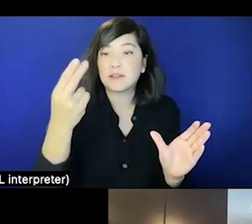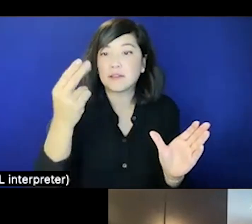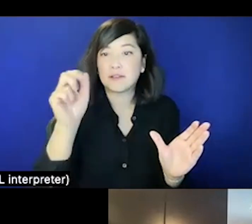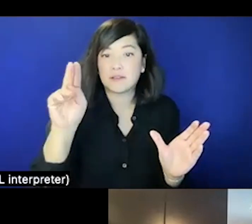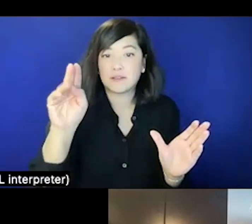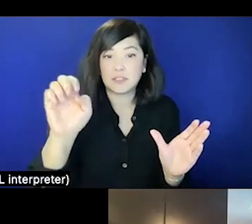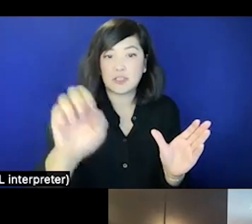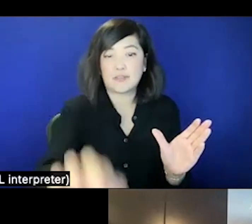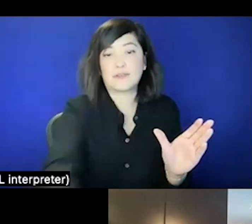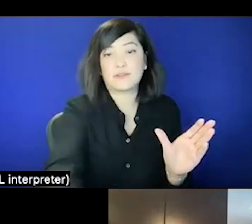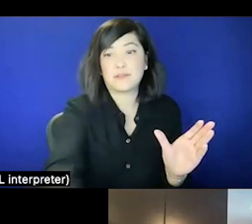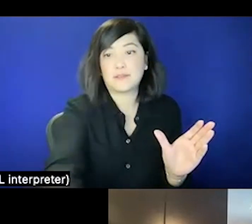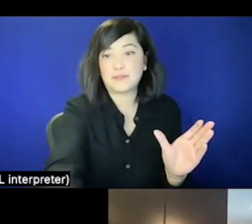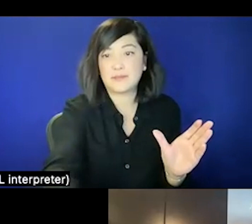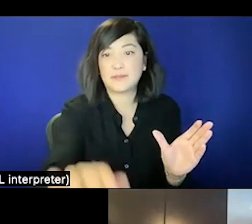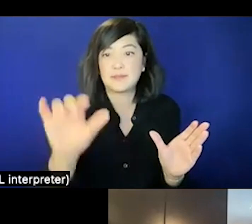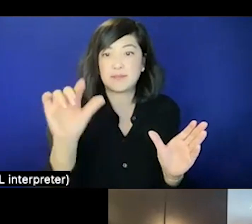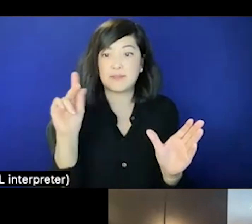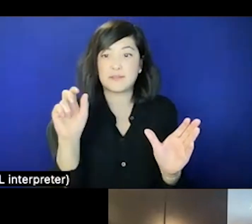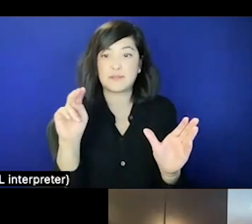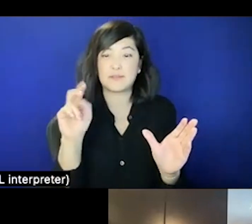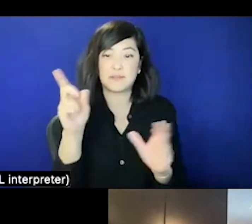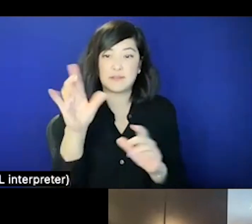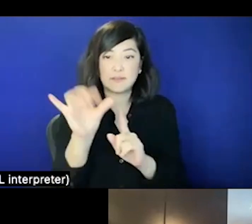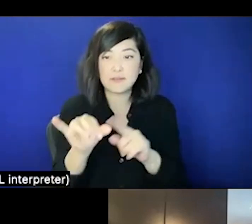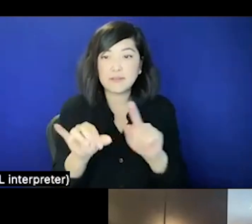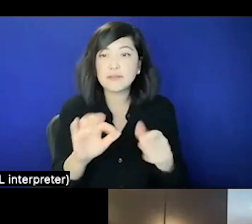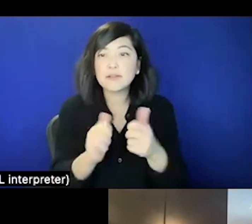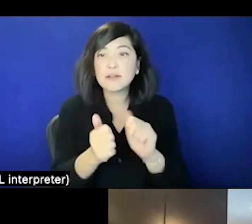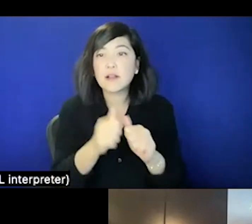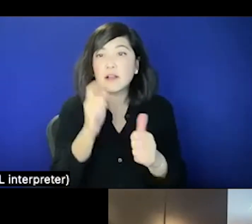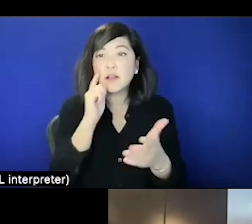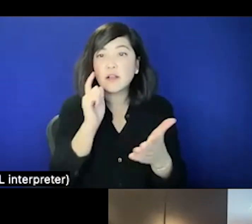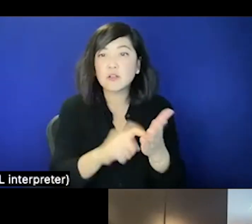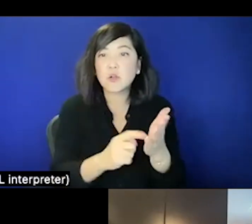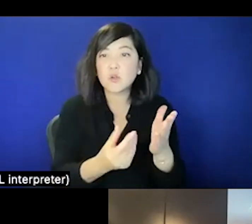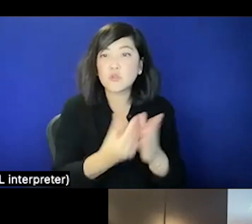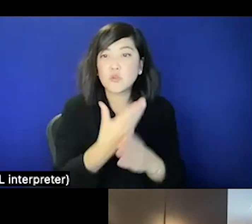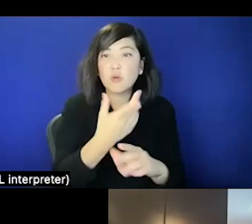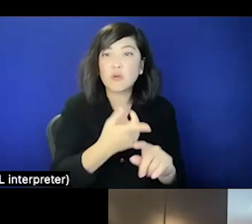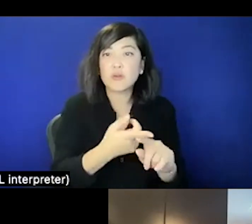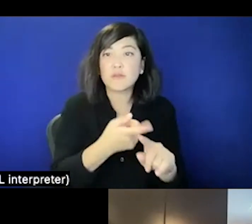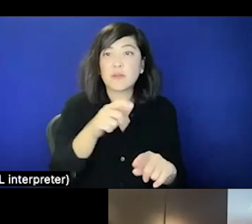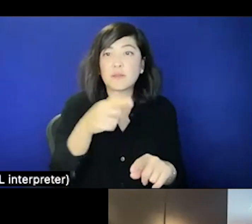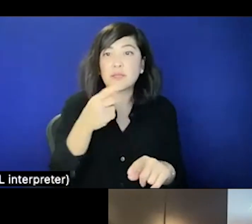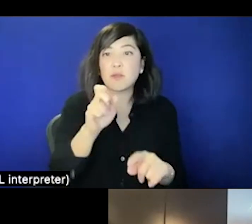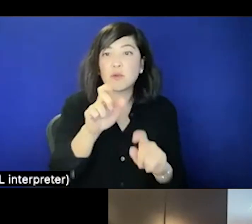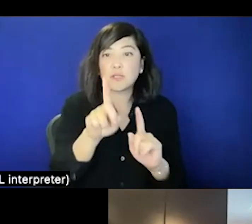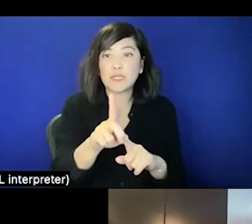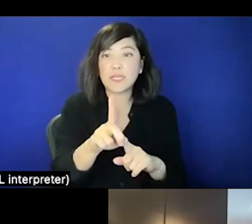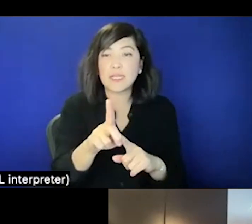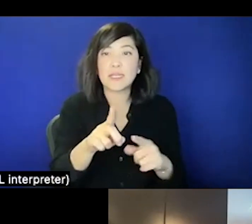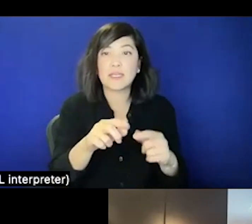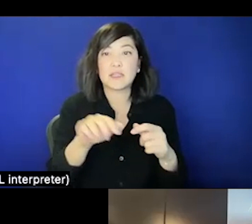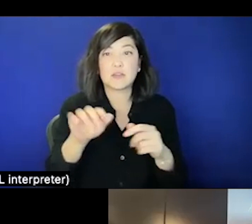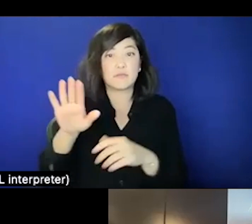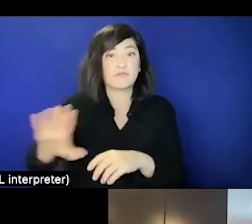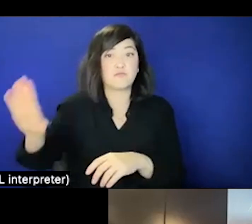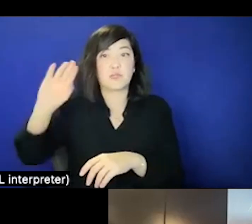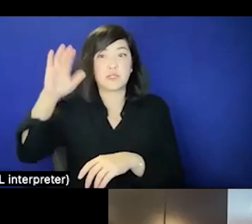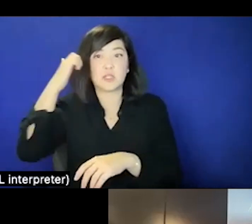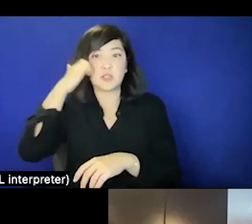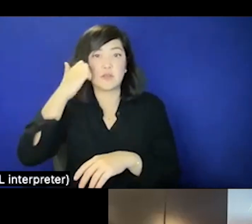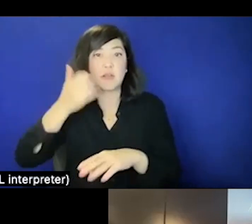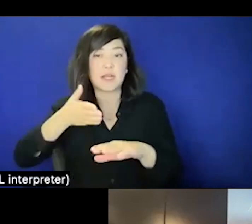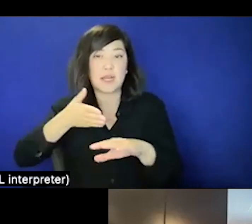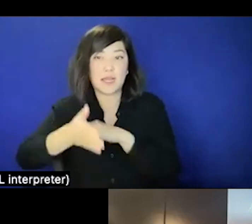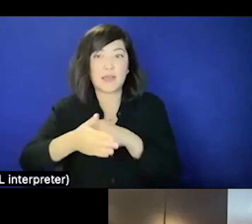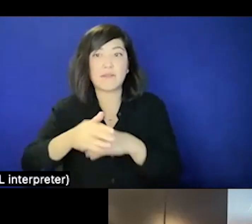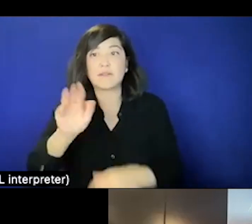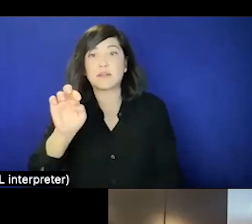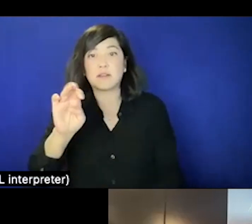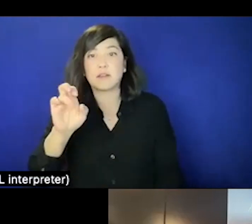"Brian, how do you see the growth in POD for continental Europe in a post-Brexit supply chain?"